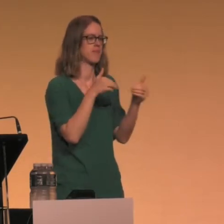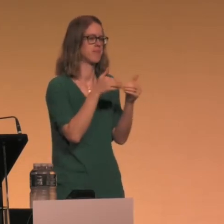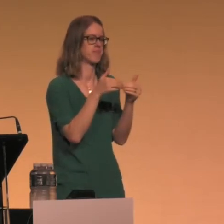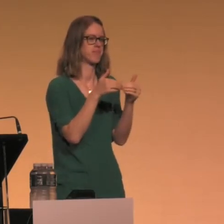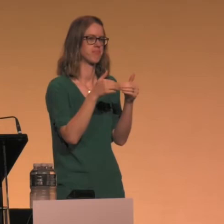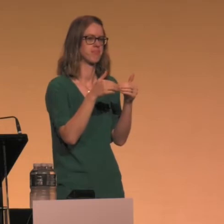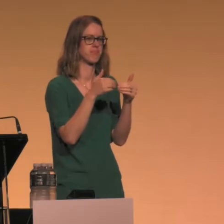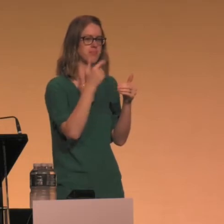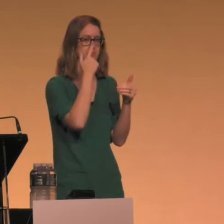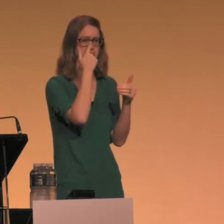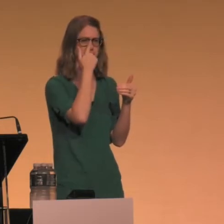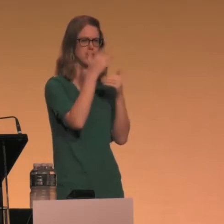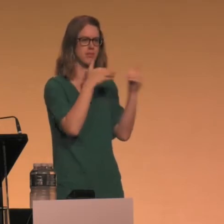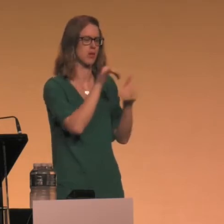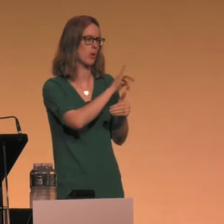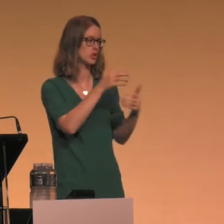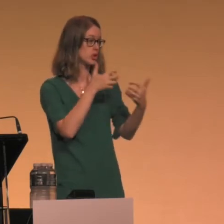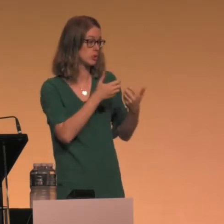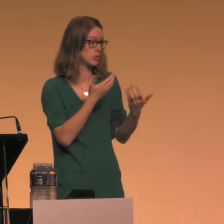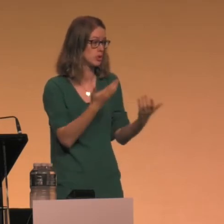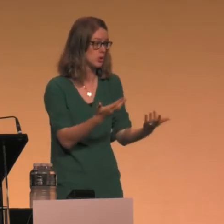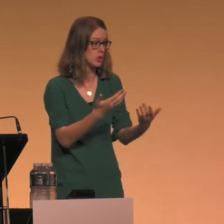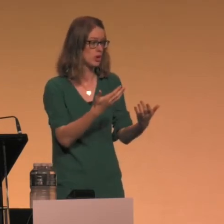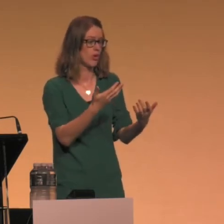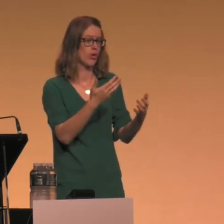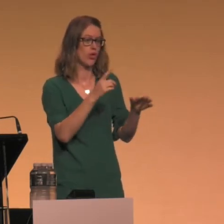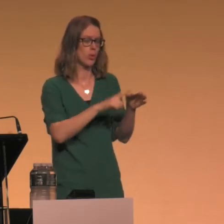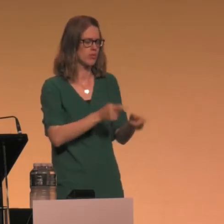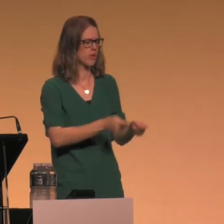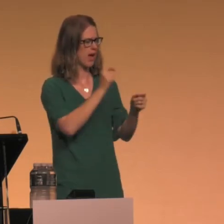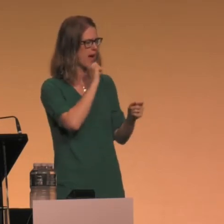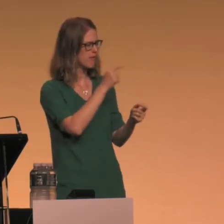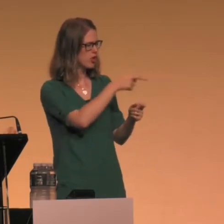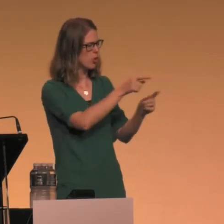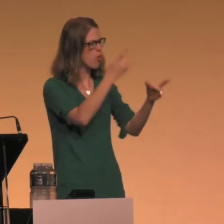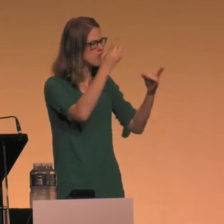you fit into, the question that arose from me is if we did already know that--